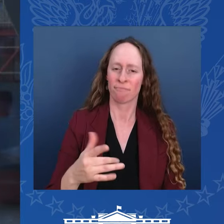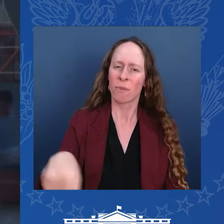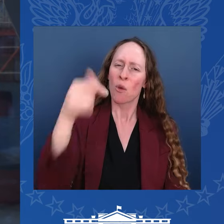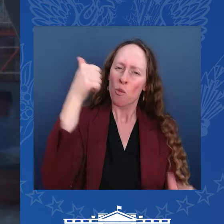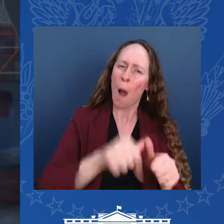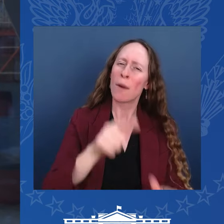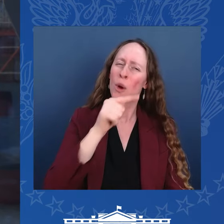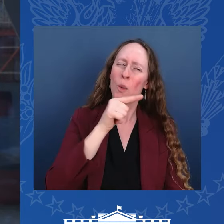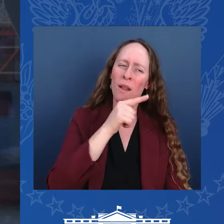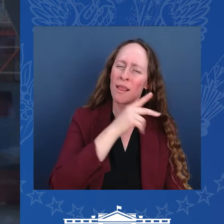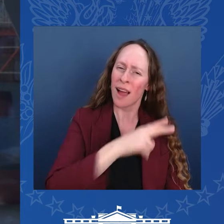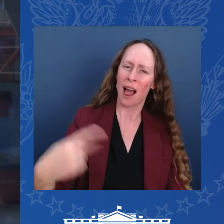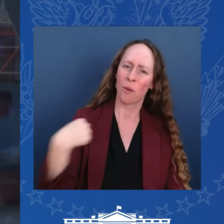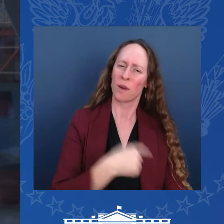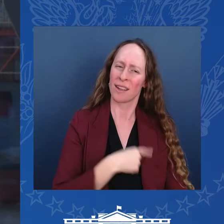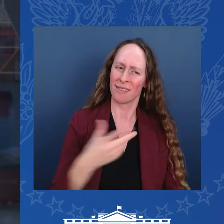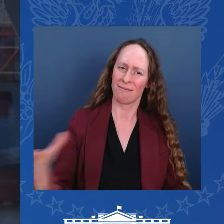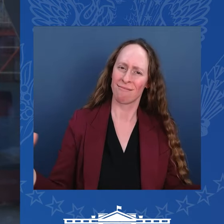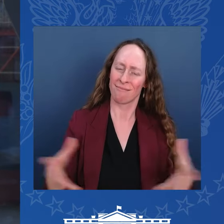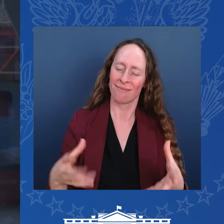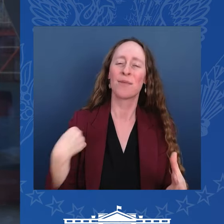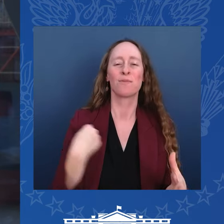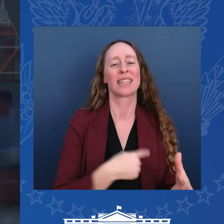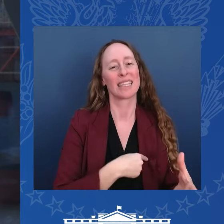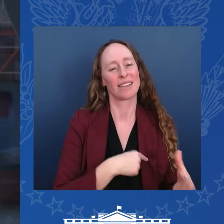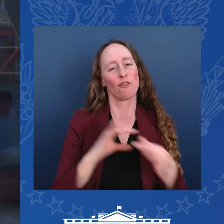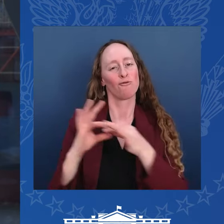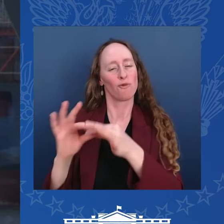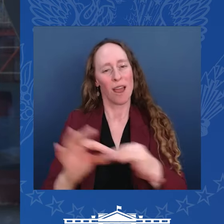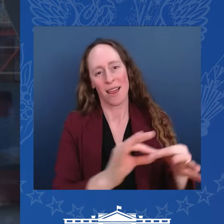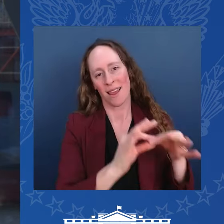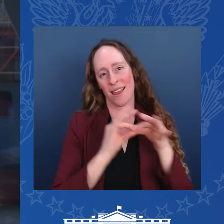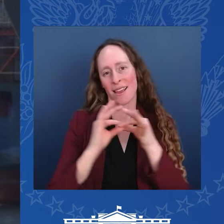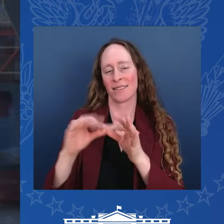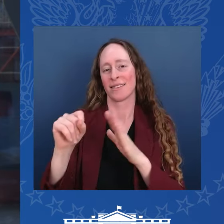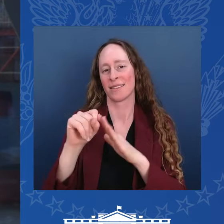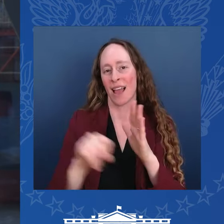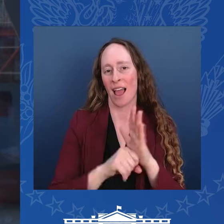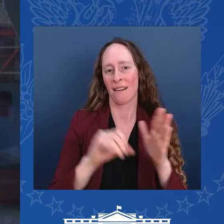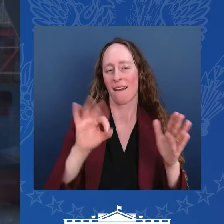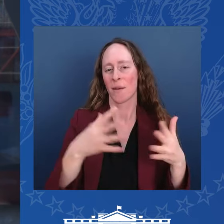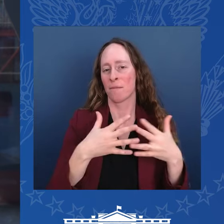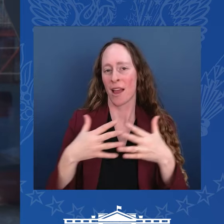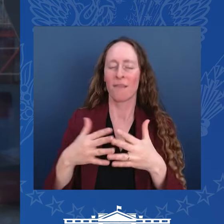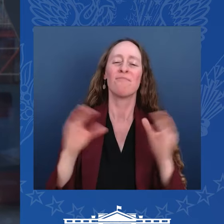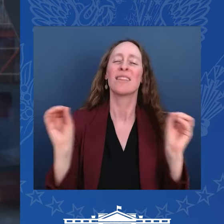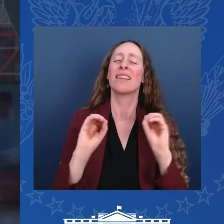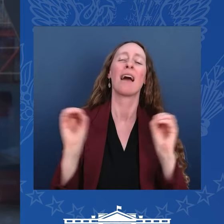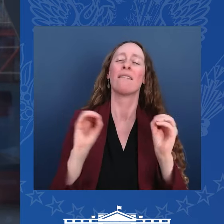And there is nothing, nothing, nothing beyond our capacity when we do it together, so let's keep working together. God bless you all.